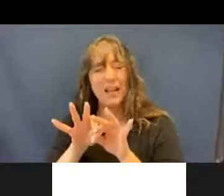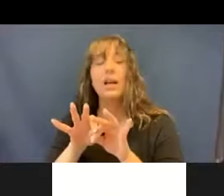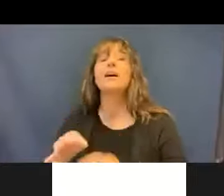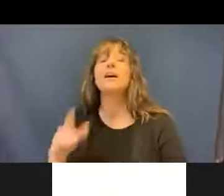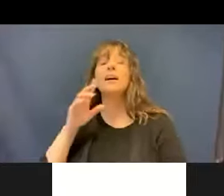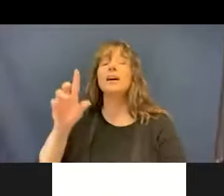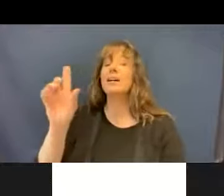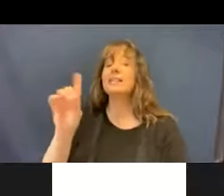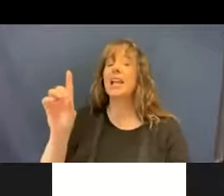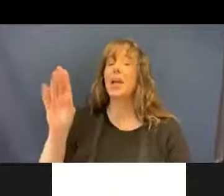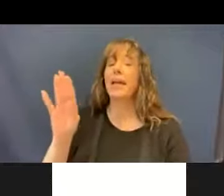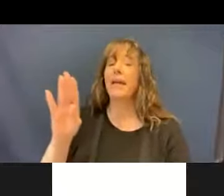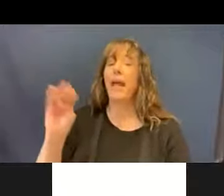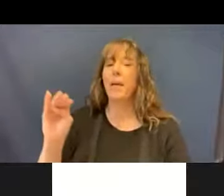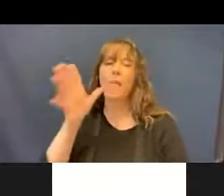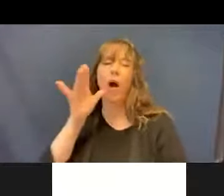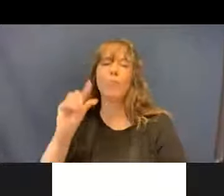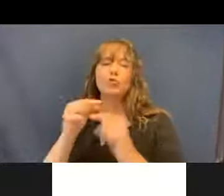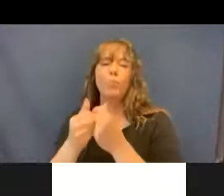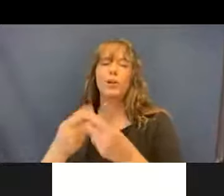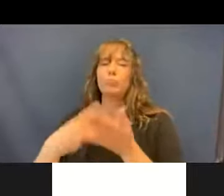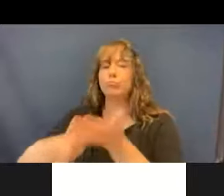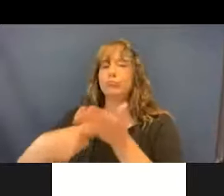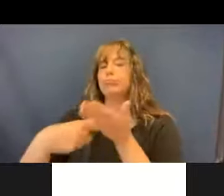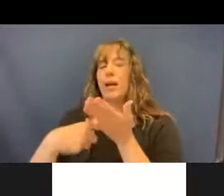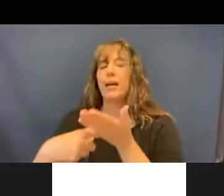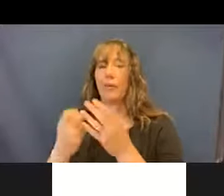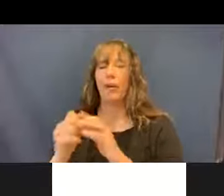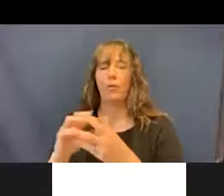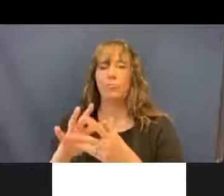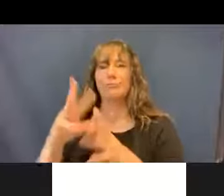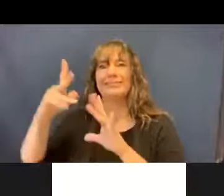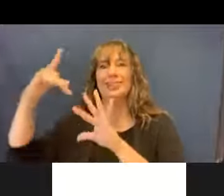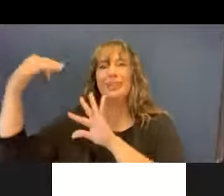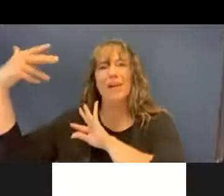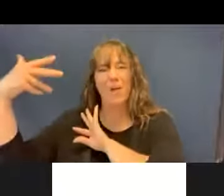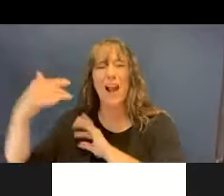group recently that kind of went a little haywire because someone was complaining that